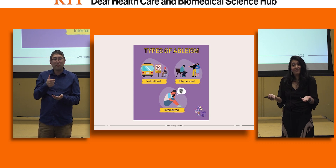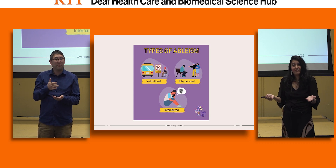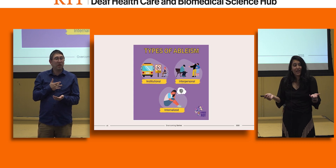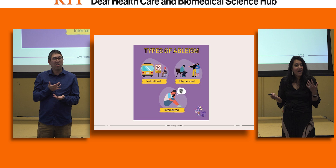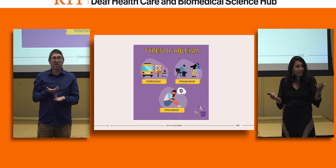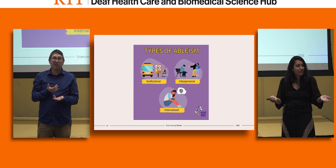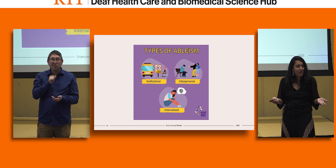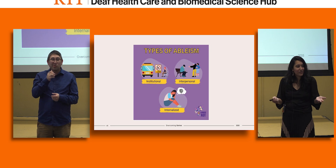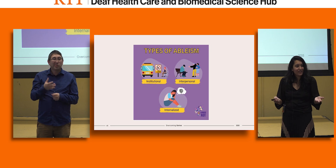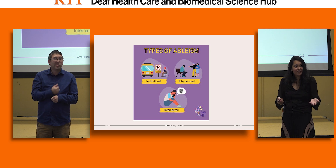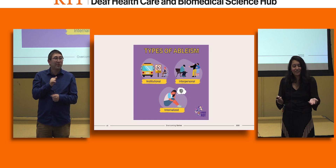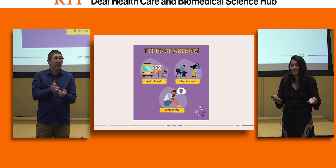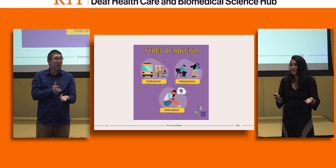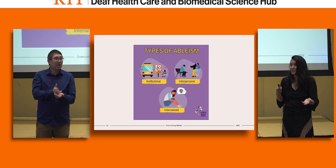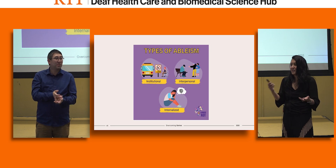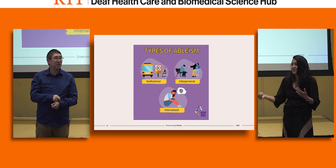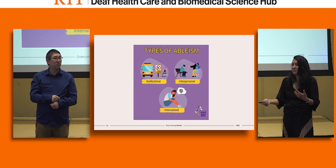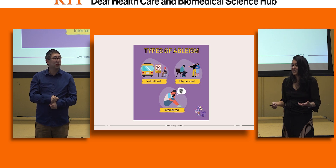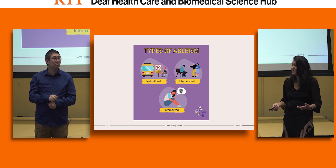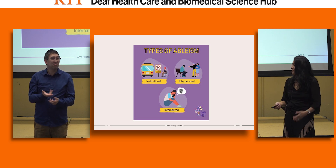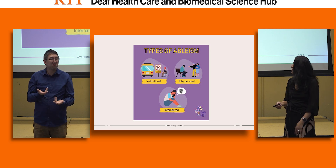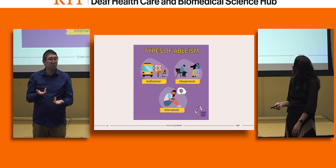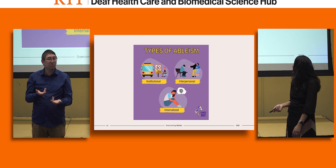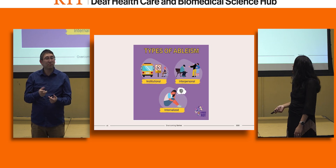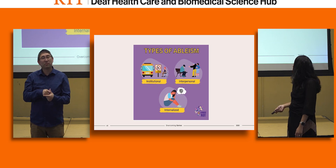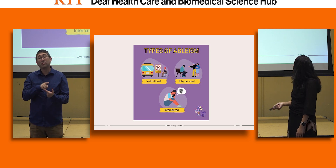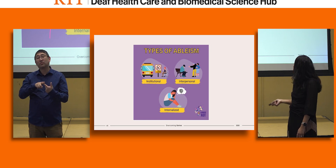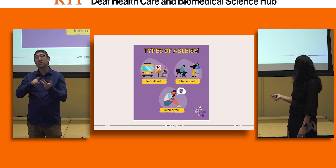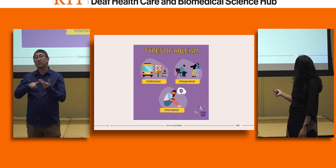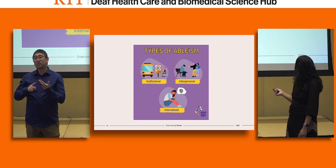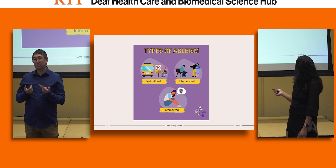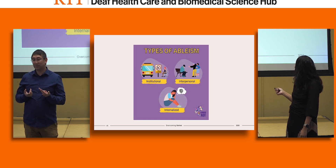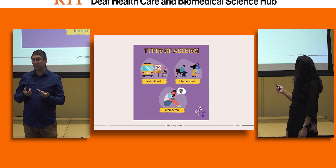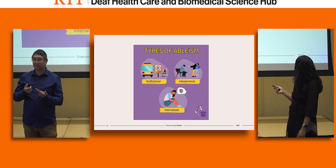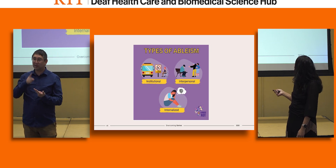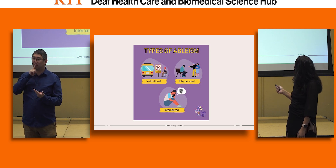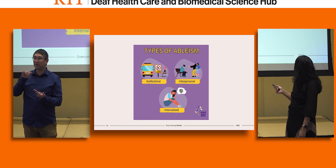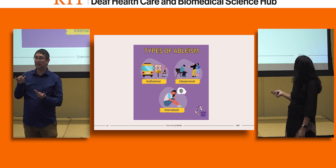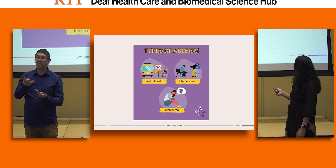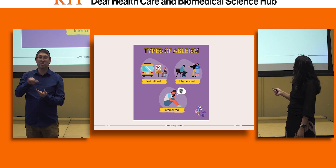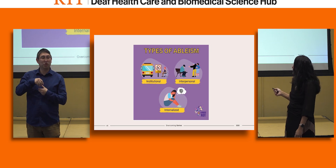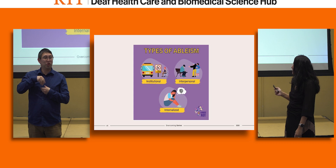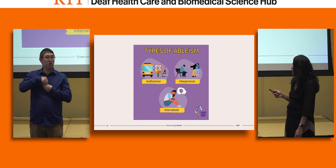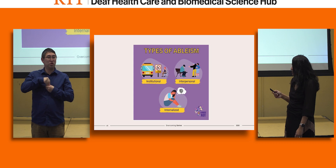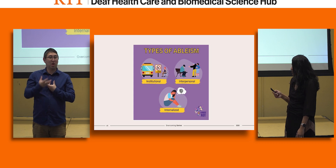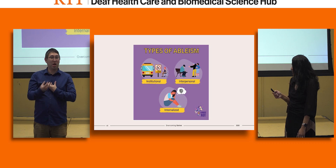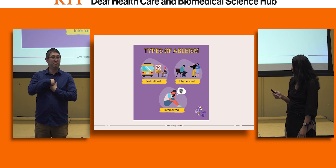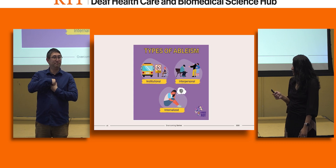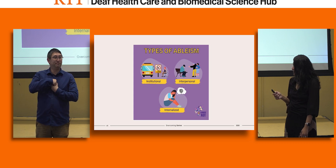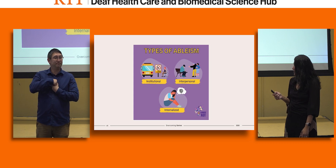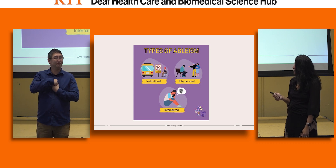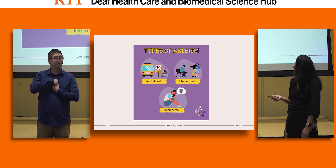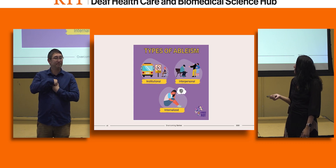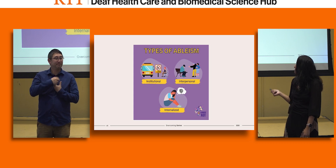to have an accommodation or an adaptation. And it's very similar to the internalized one.